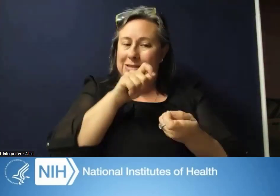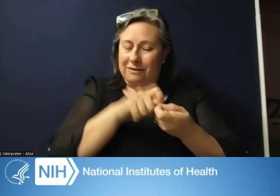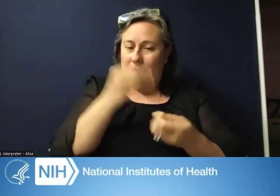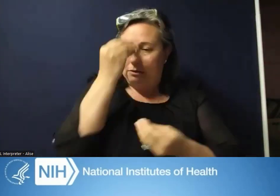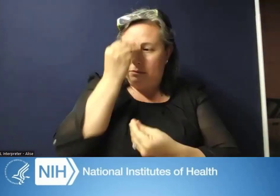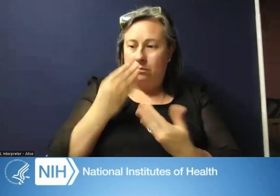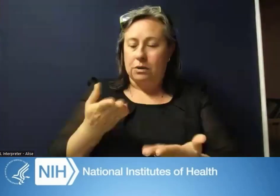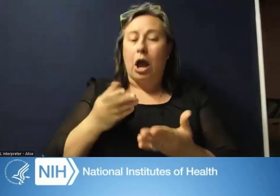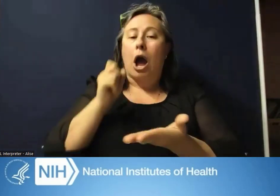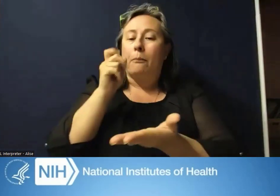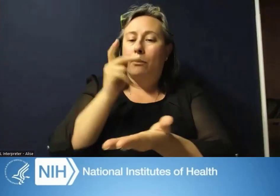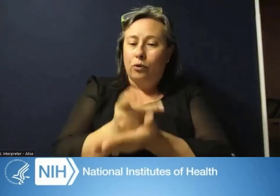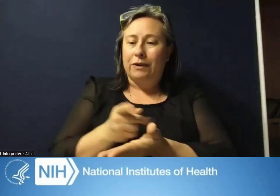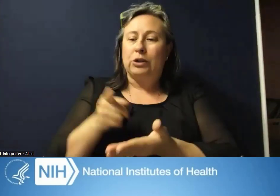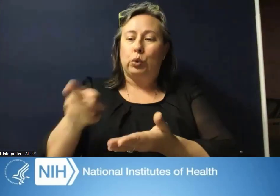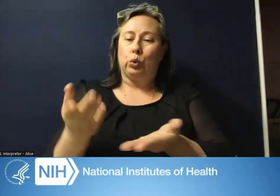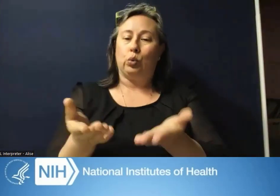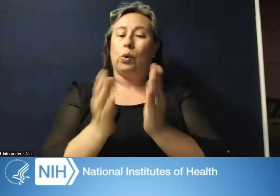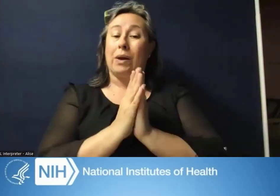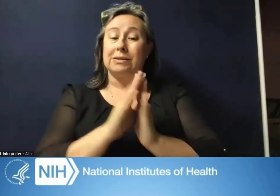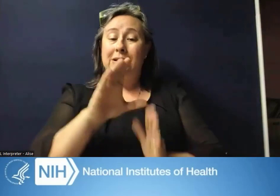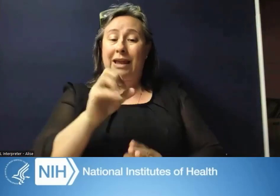that you've requested carryover and the amount that it is.